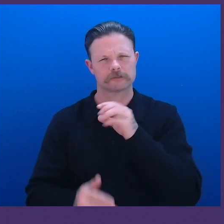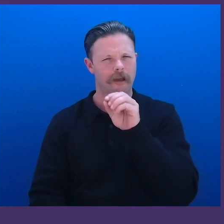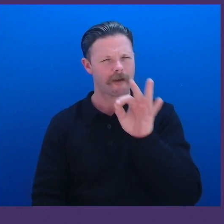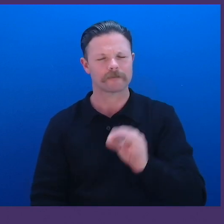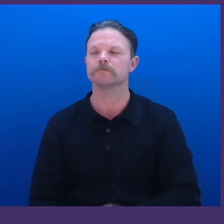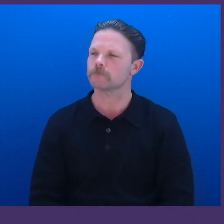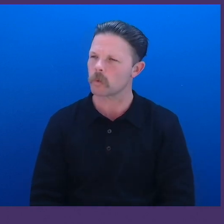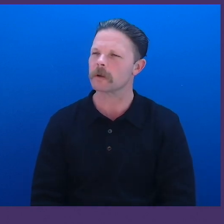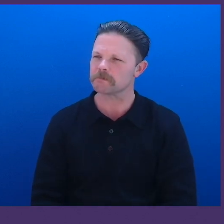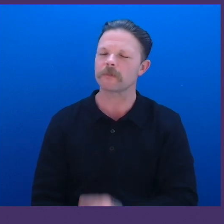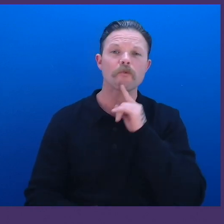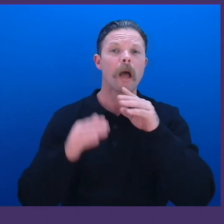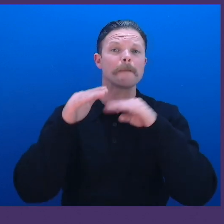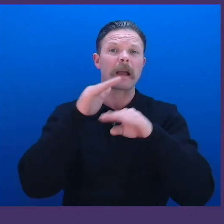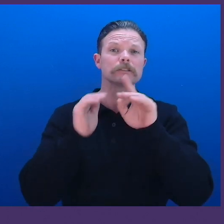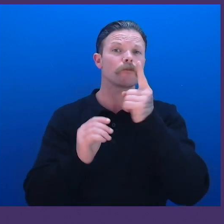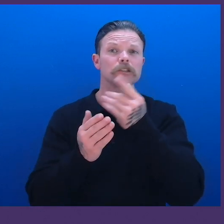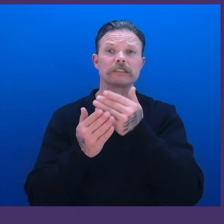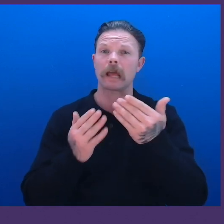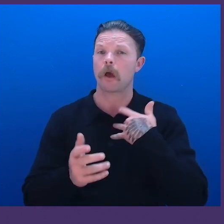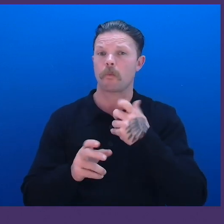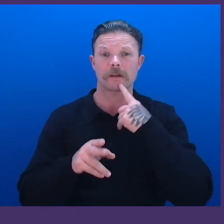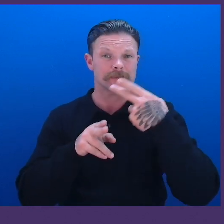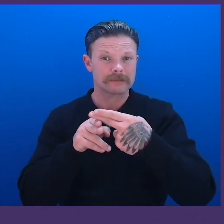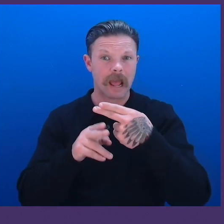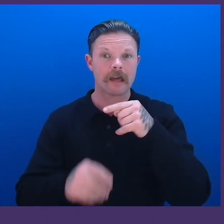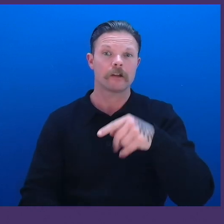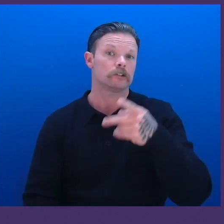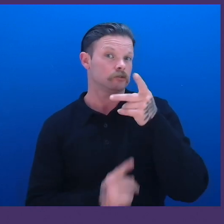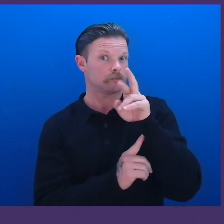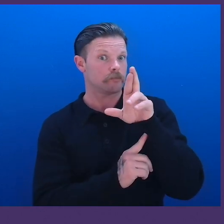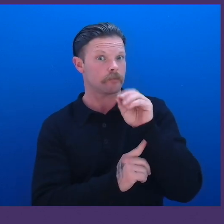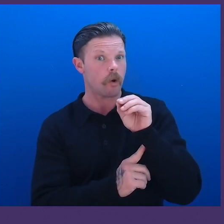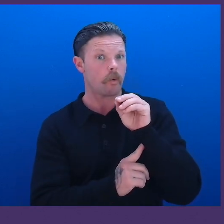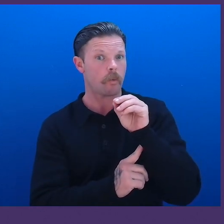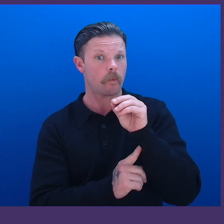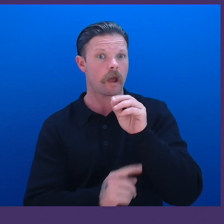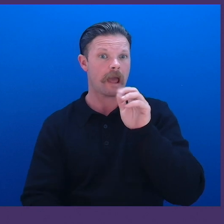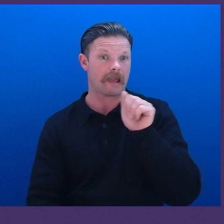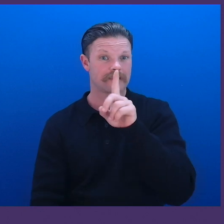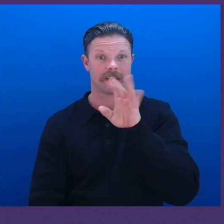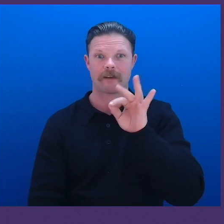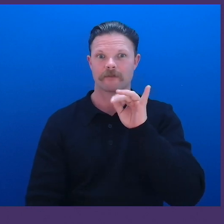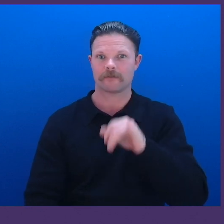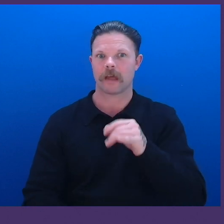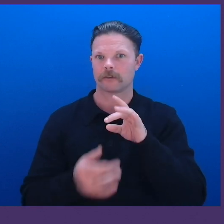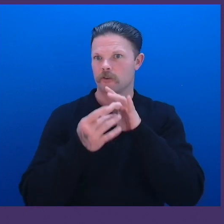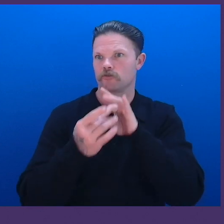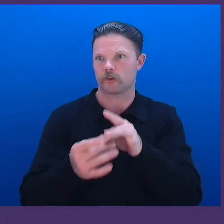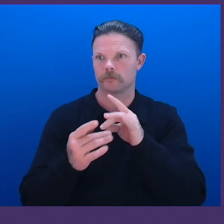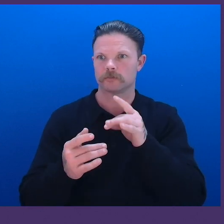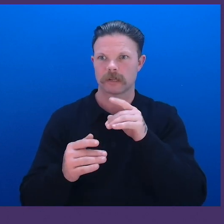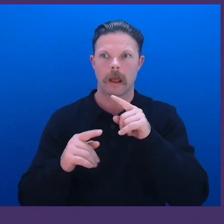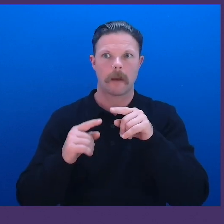to say, and this is the approach that we as EDF have in terms of accessibility, is that we believe